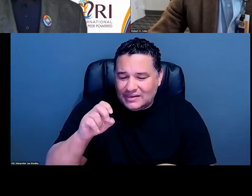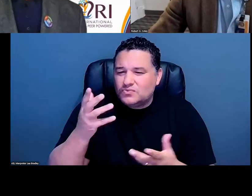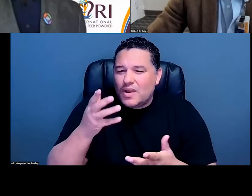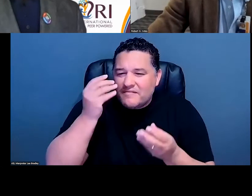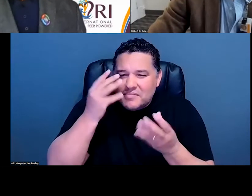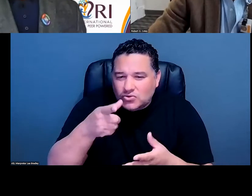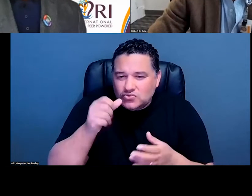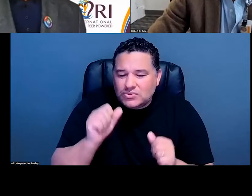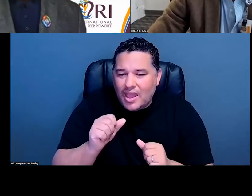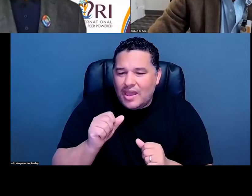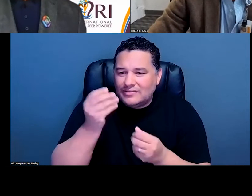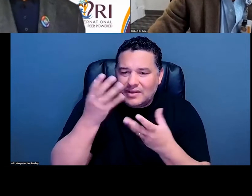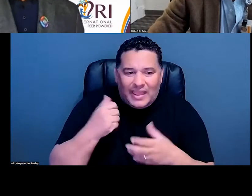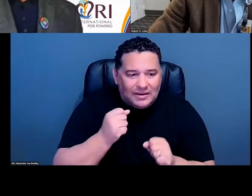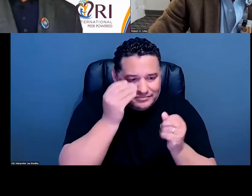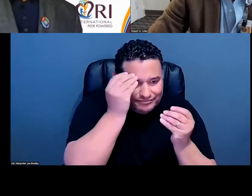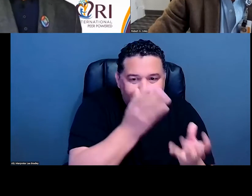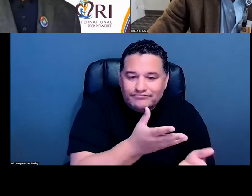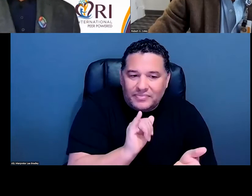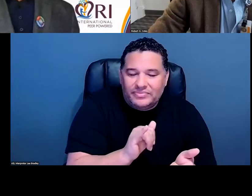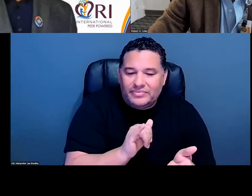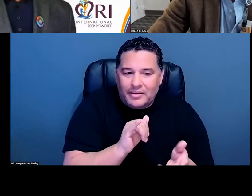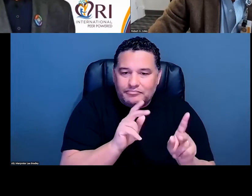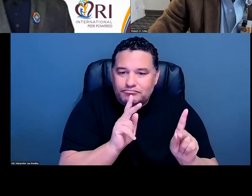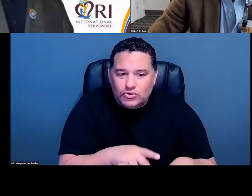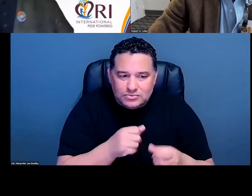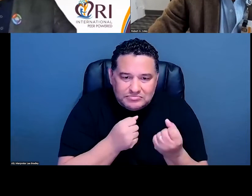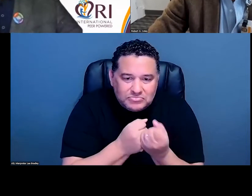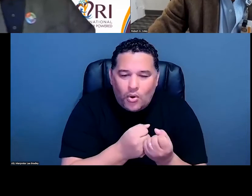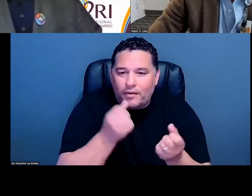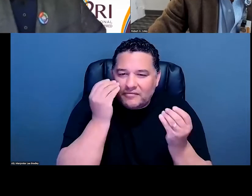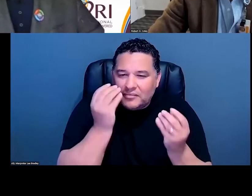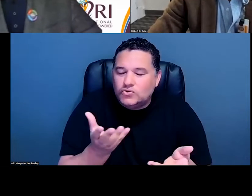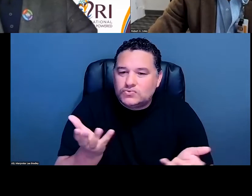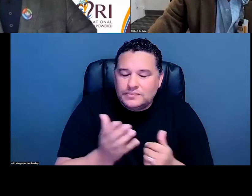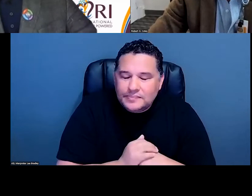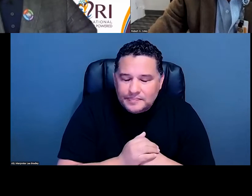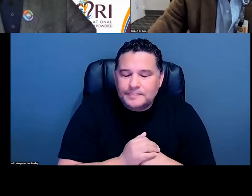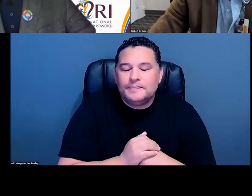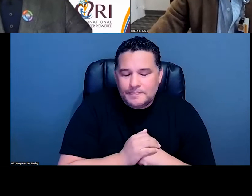ONE THAT MIGHT BEA CANDIDATE FOR CLOZAPI NE, WHAT ARE IDEAS OF INFORMATION I CAN SHARE WITH THE GUEST IN